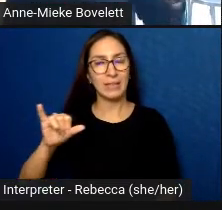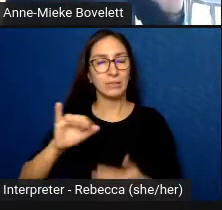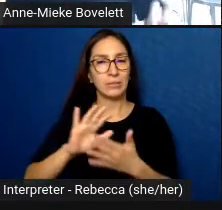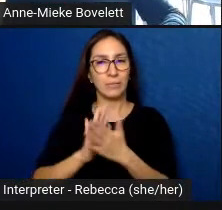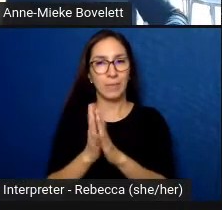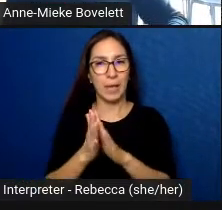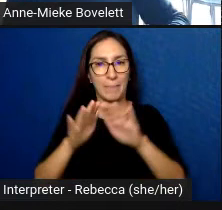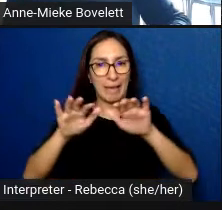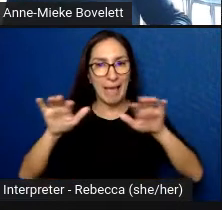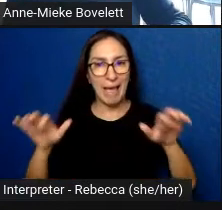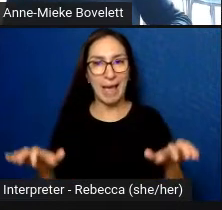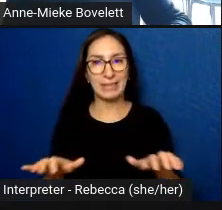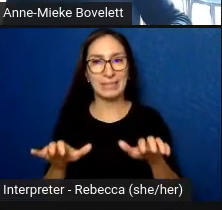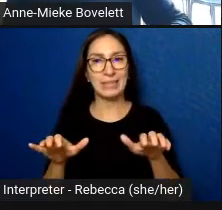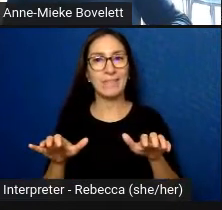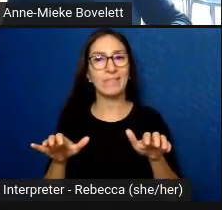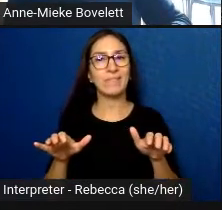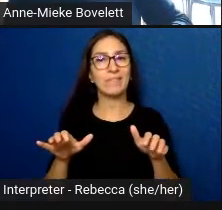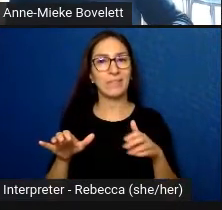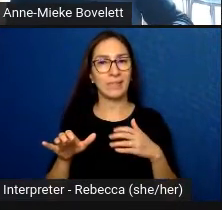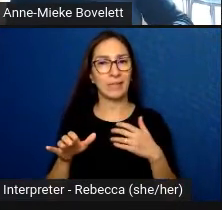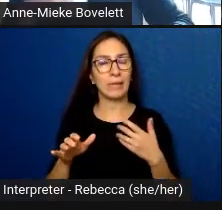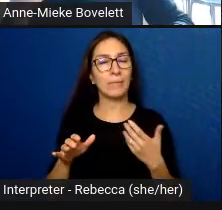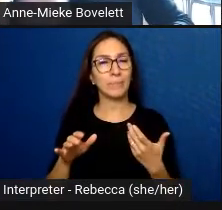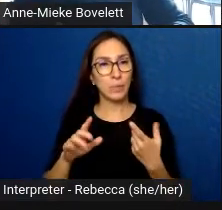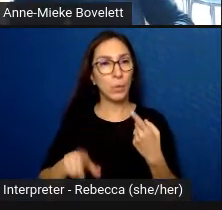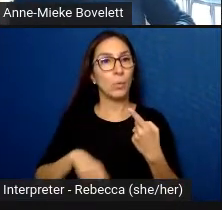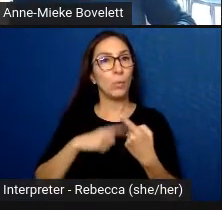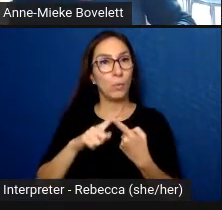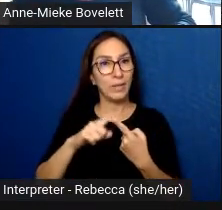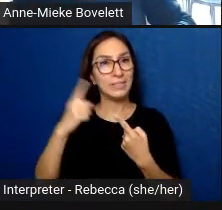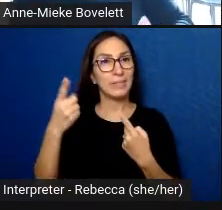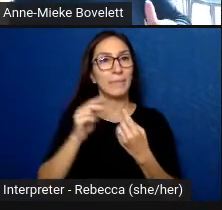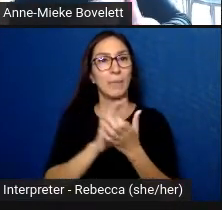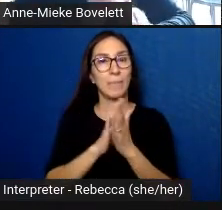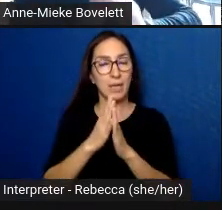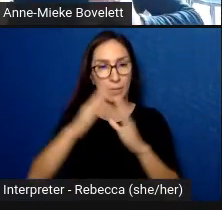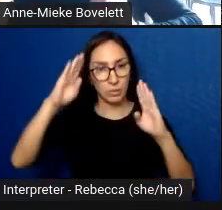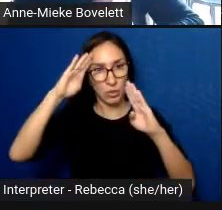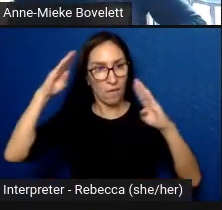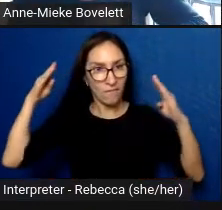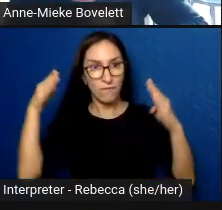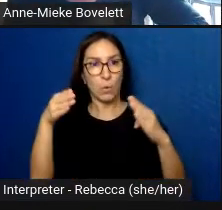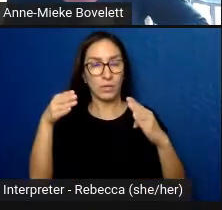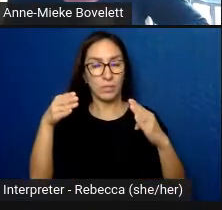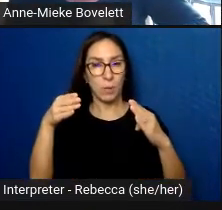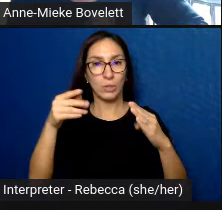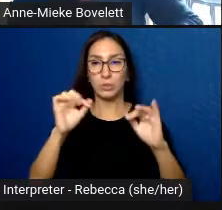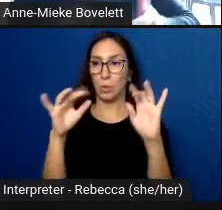When something becomes focusable, links are focusable elements,